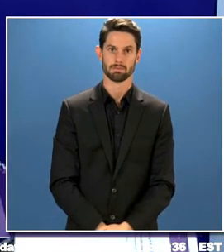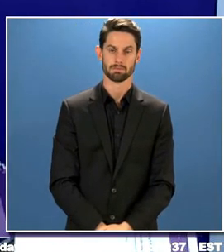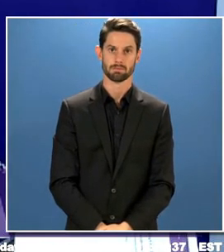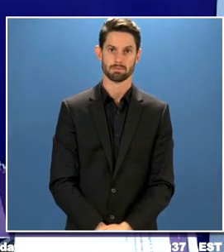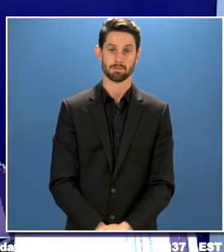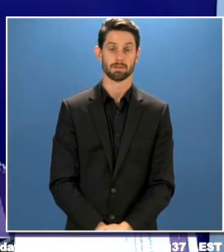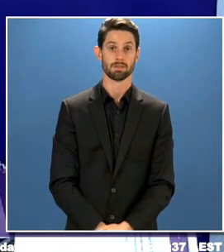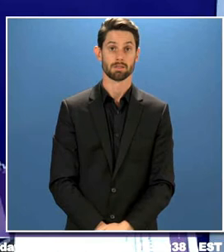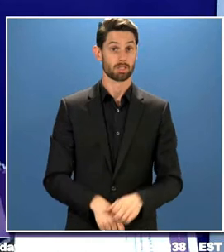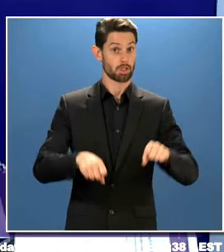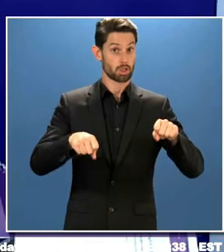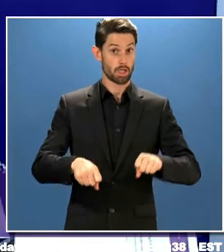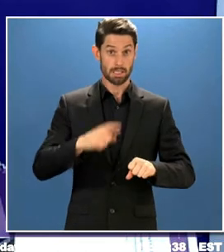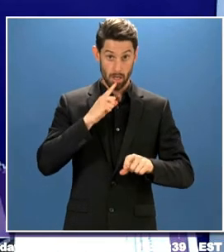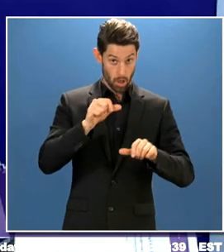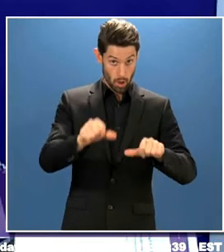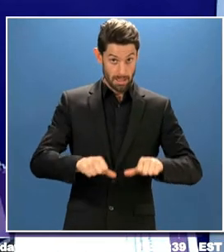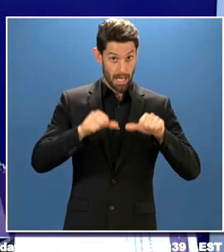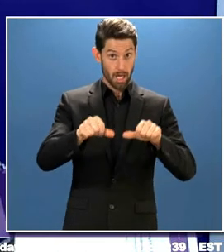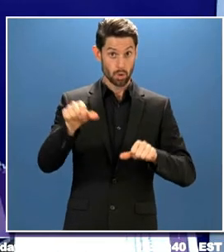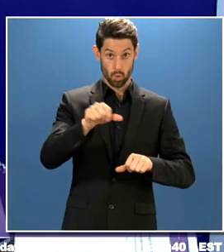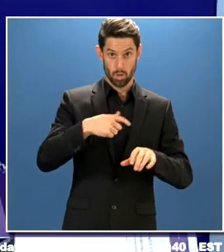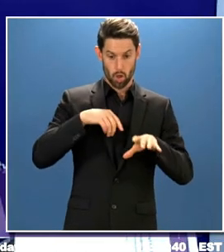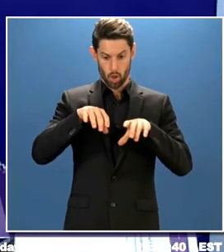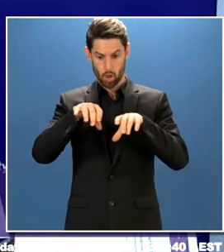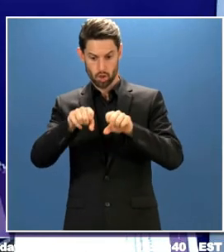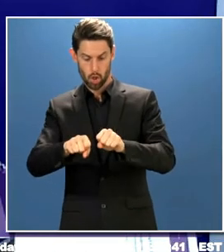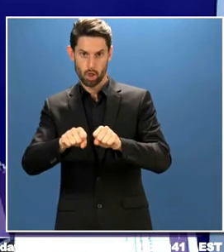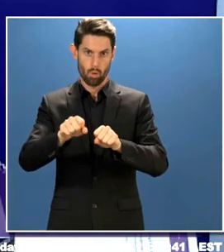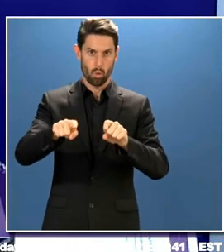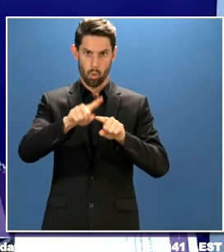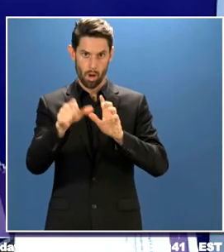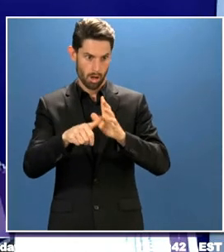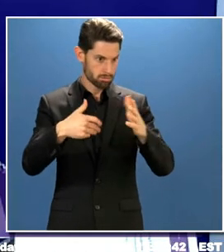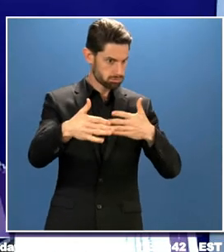Now, do you want to adjourn for a few minutes to allow this, the private hearing to take place?